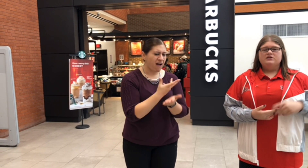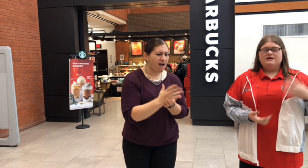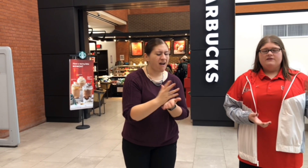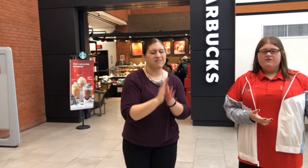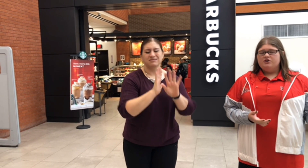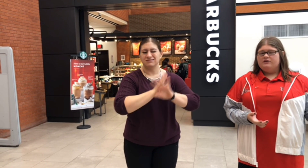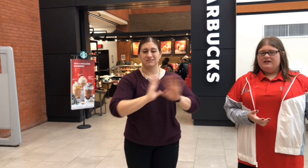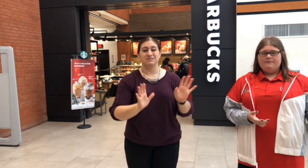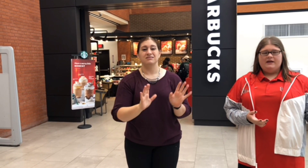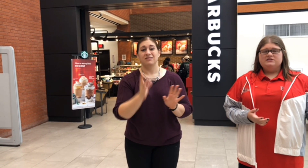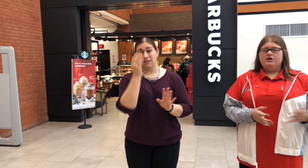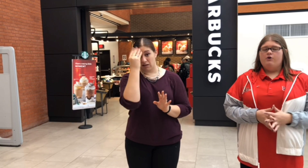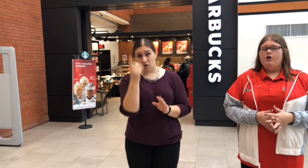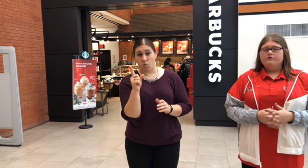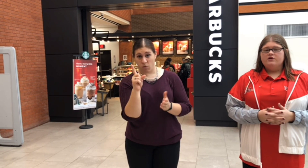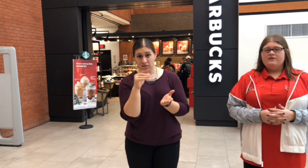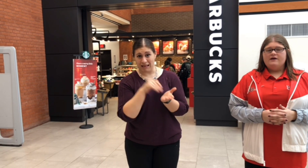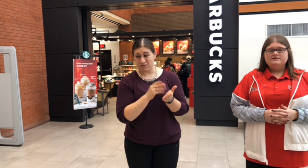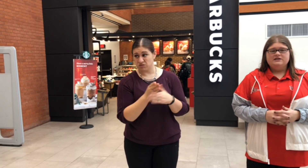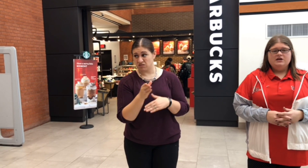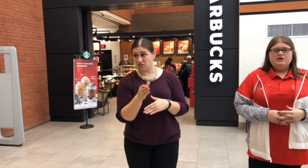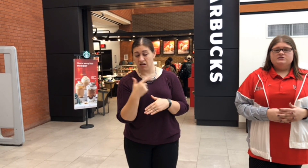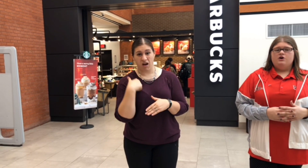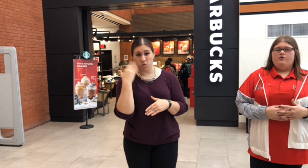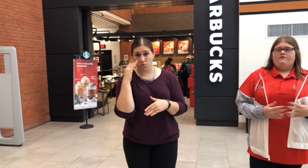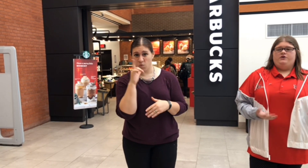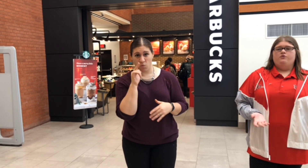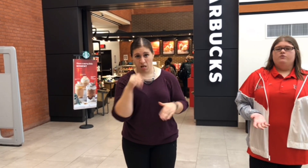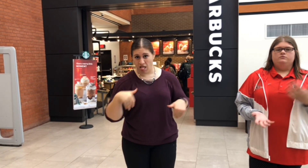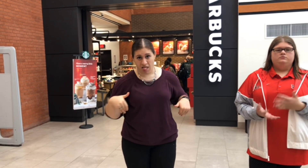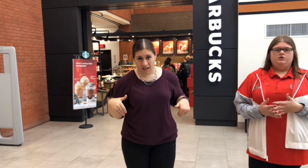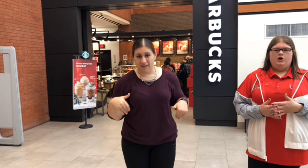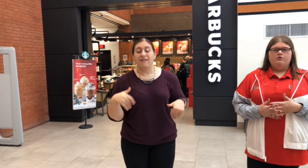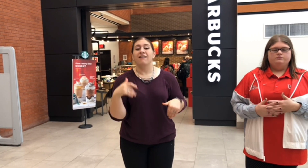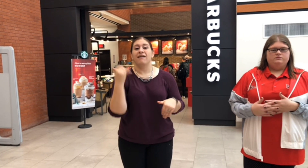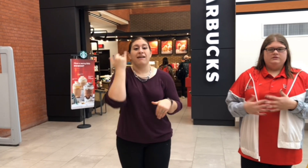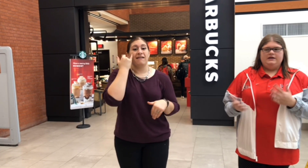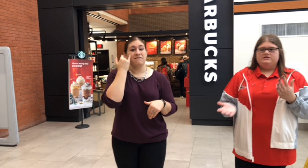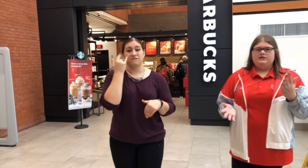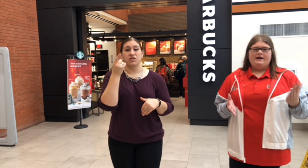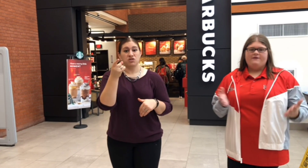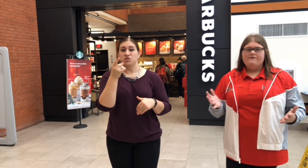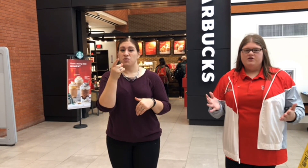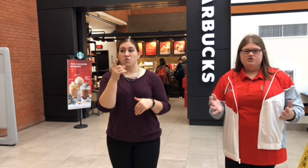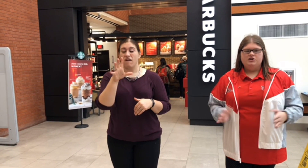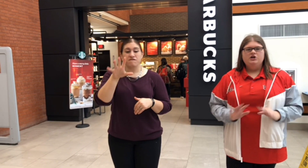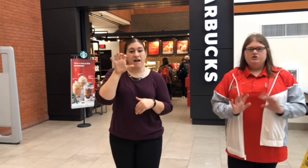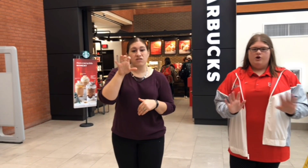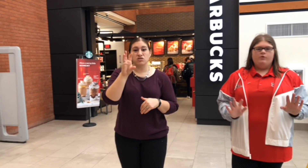I've never known anybody to go over a thousand...so if you, you know, get to like 500 don't